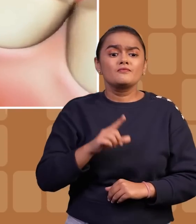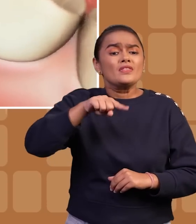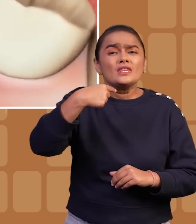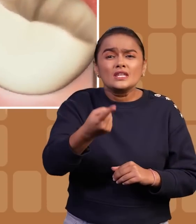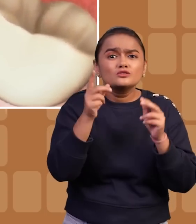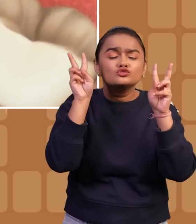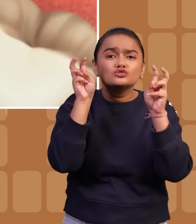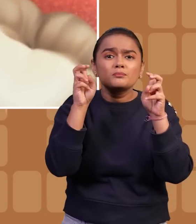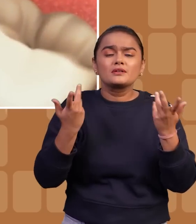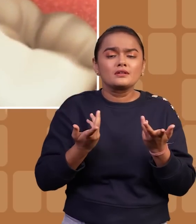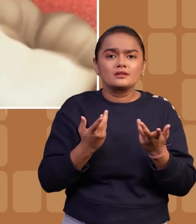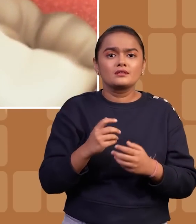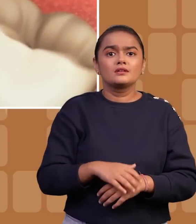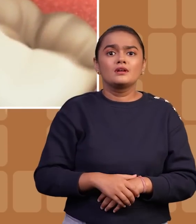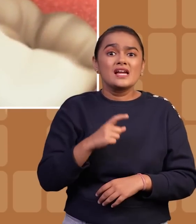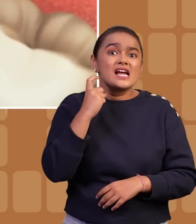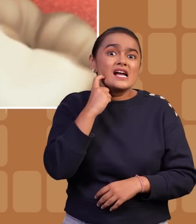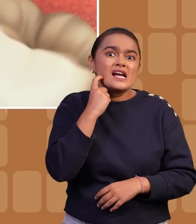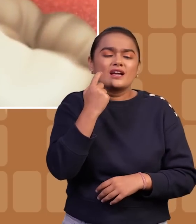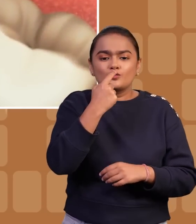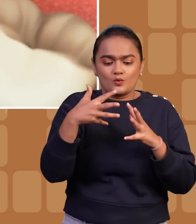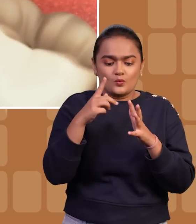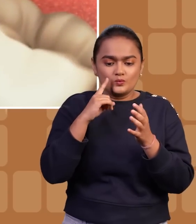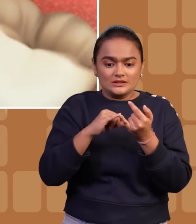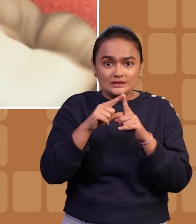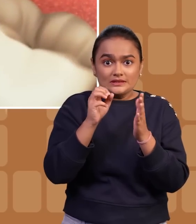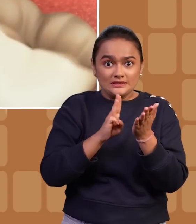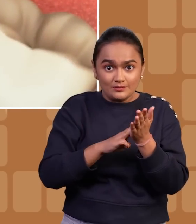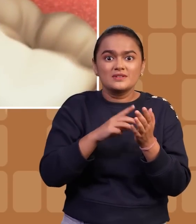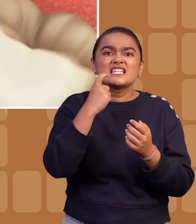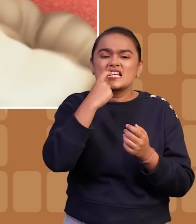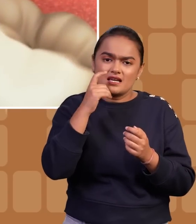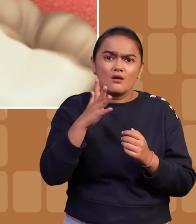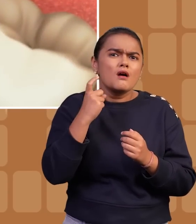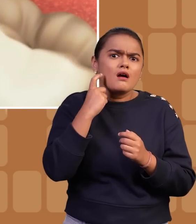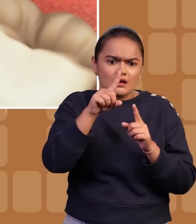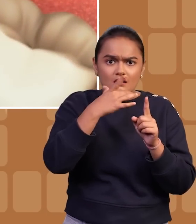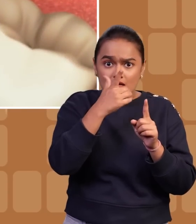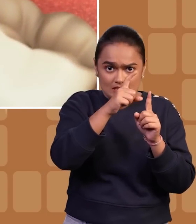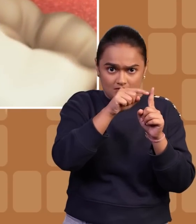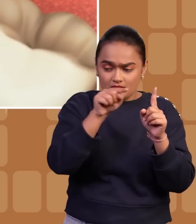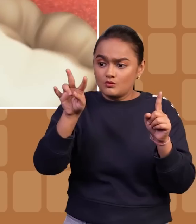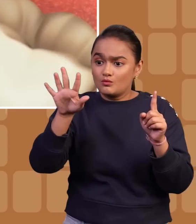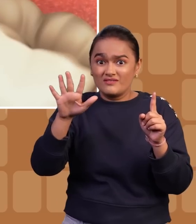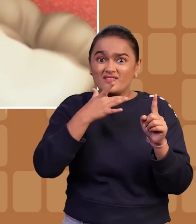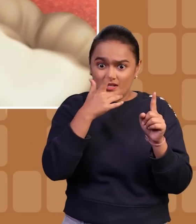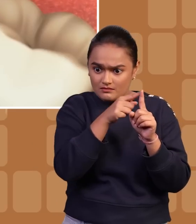Next we will talk about wisdom tooth. Wisdom tooth is also known as 'Akkal Dhaad' as they appear between the age of 17 and 25.